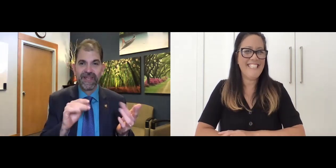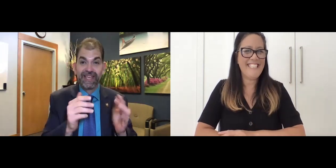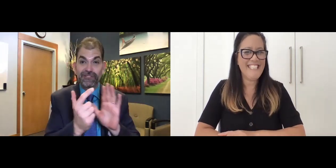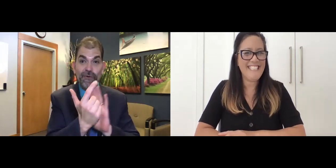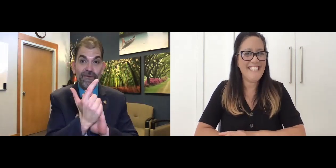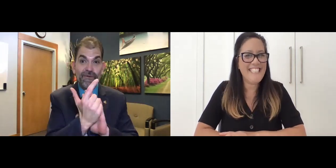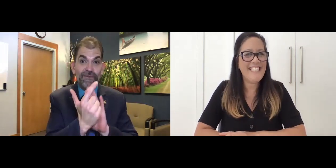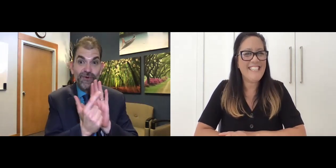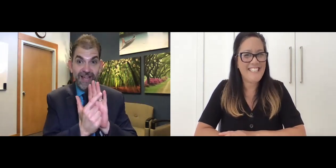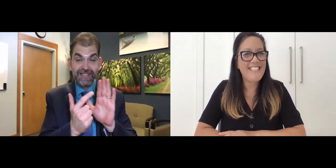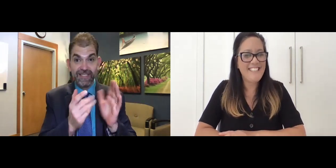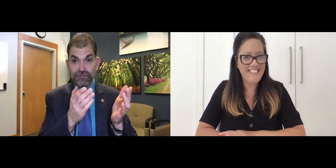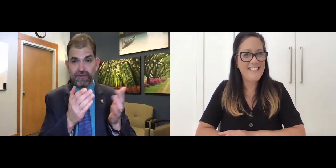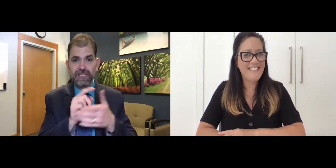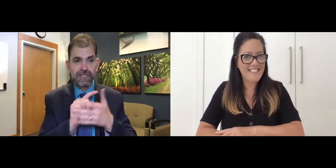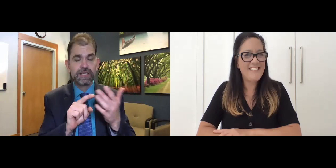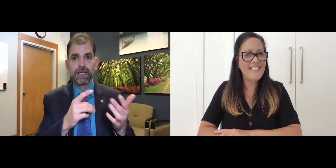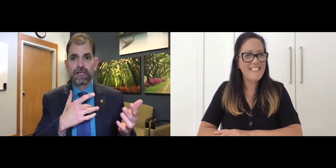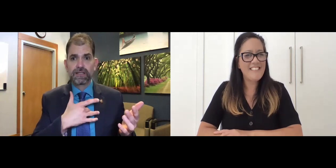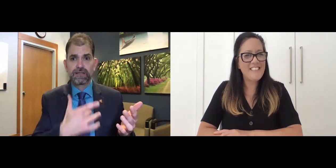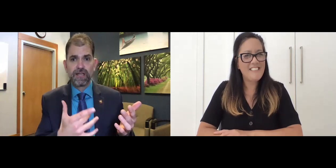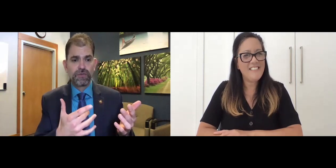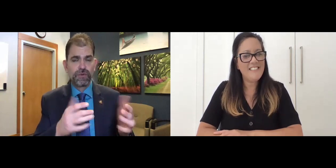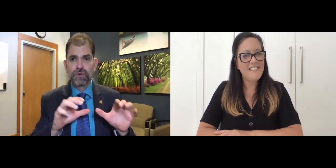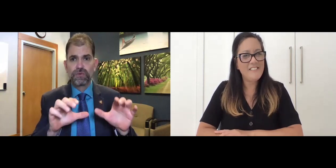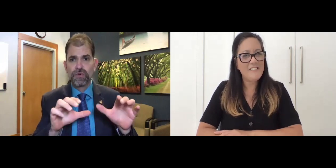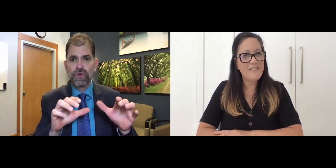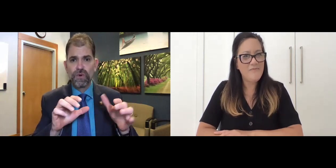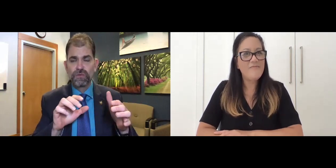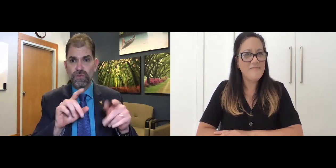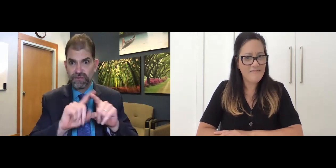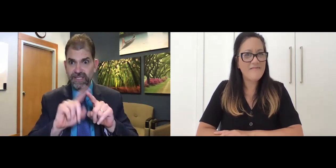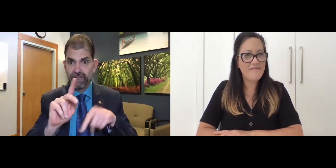legal or law. I hope that's the right sign.